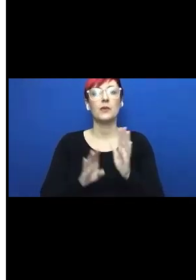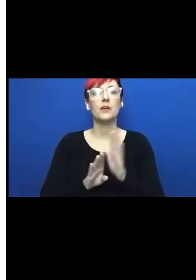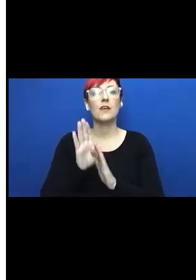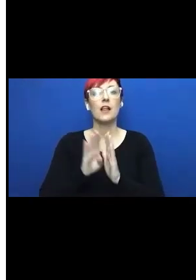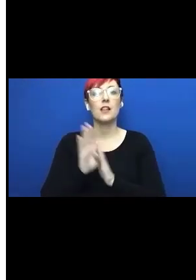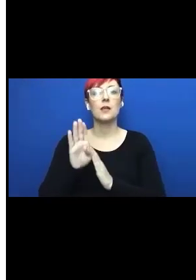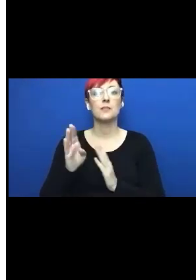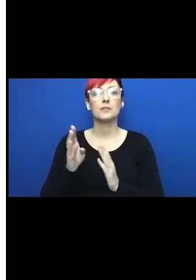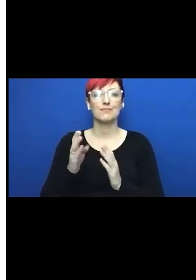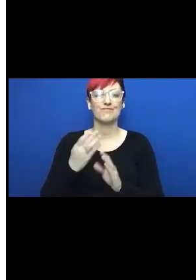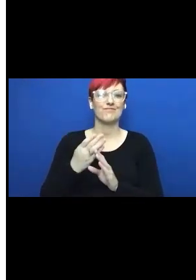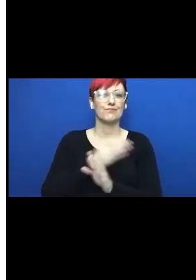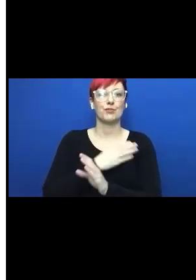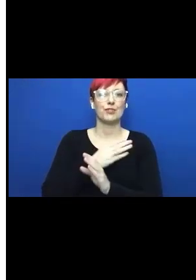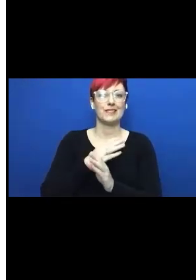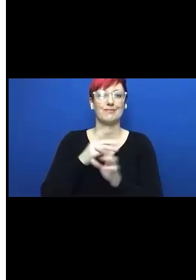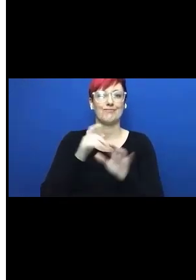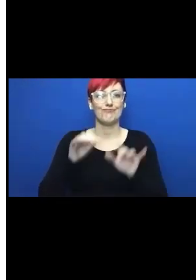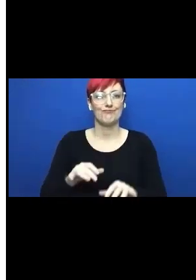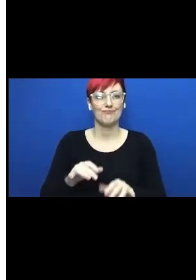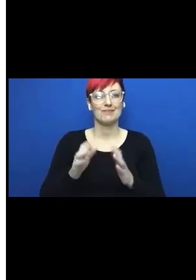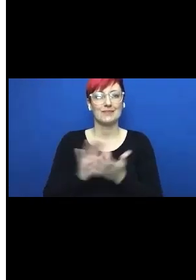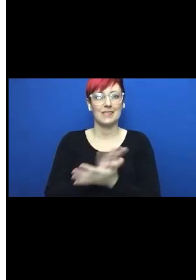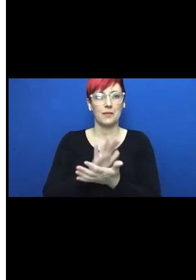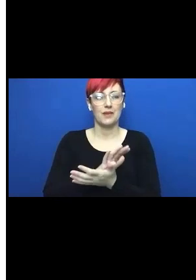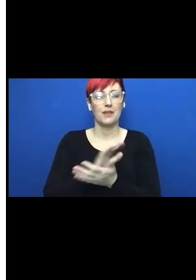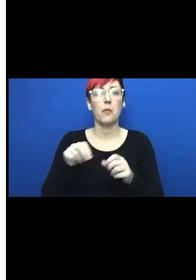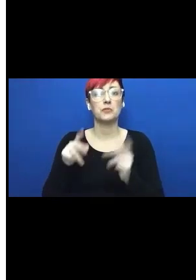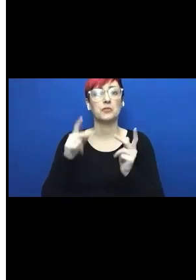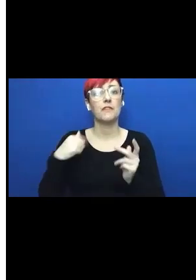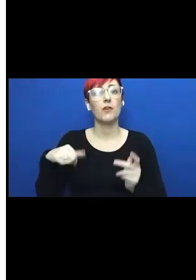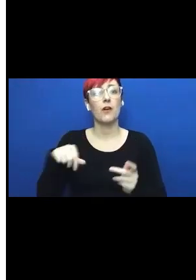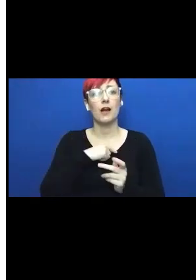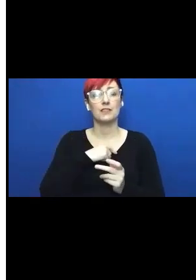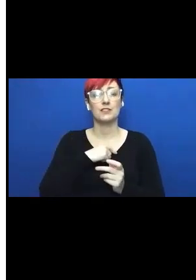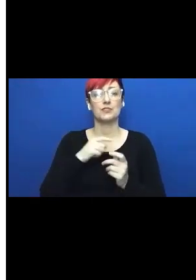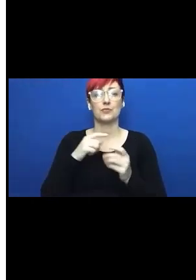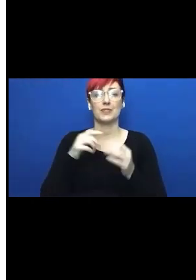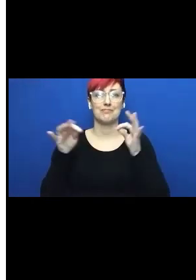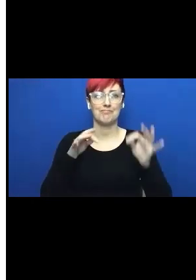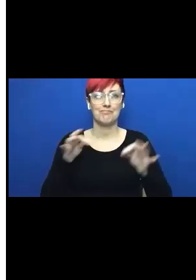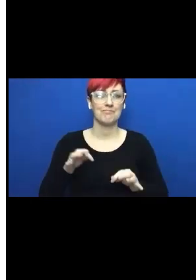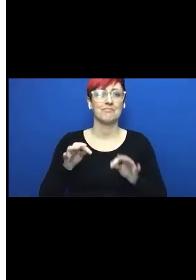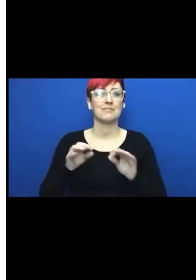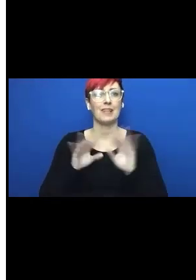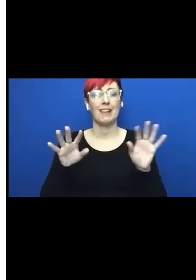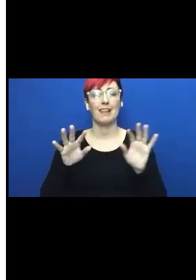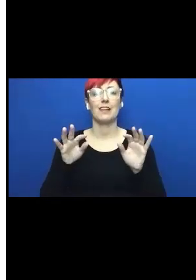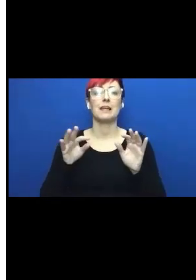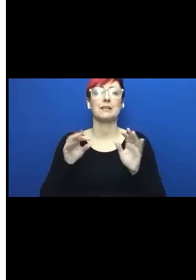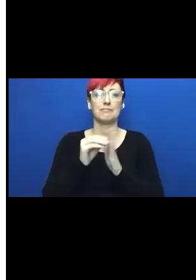just for an opportunity for us to kind of outline for our applicants and recipients.